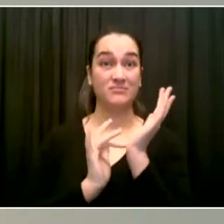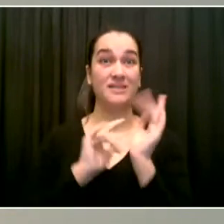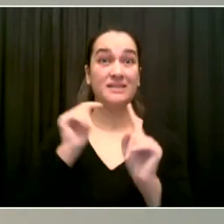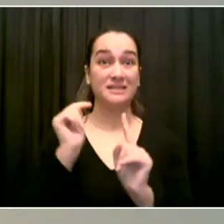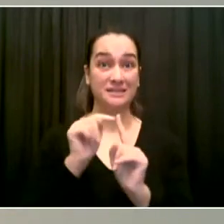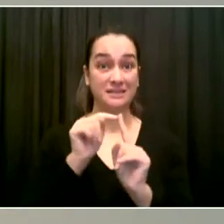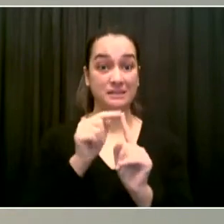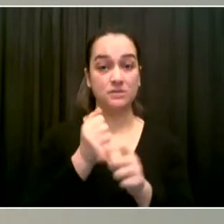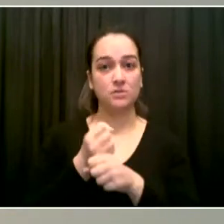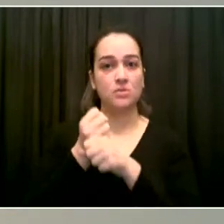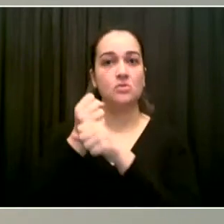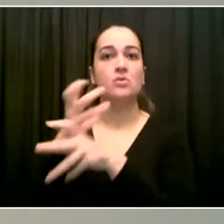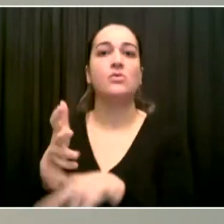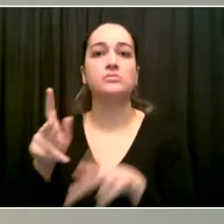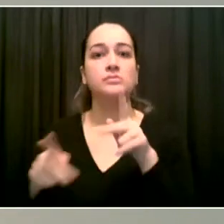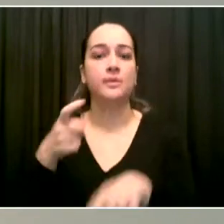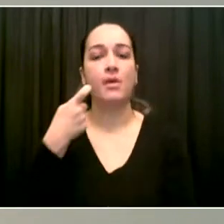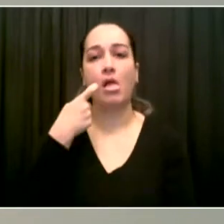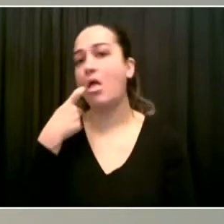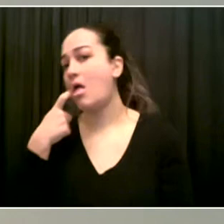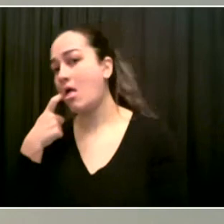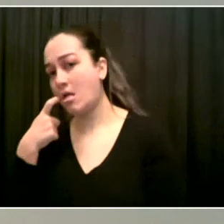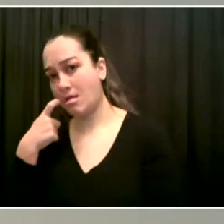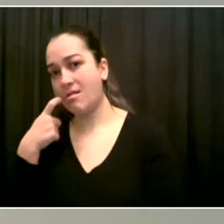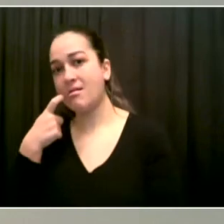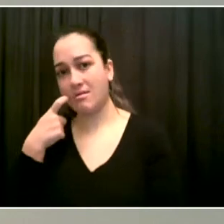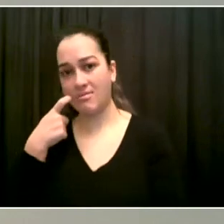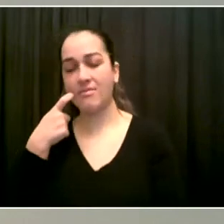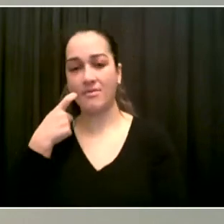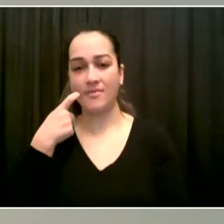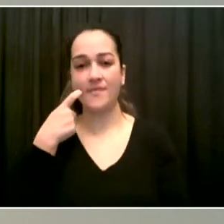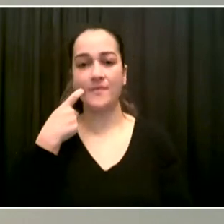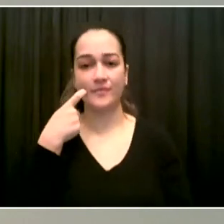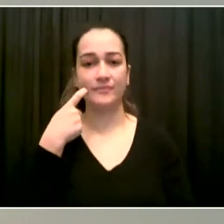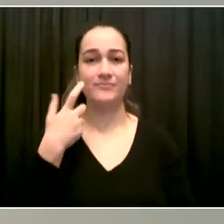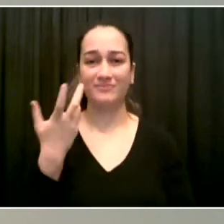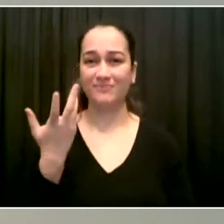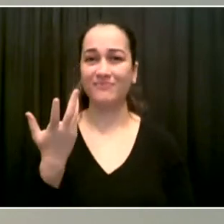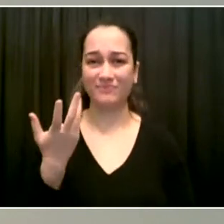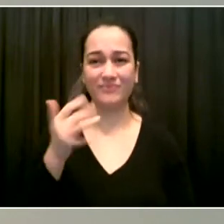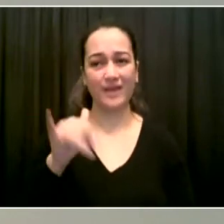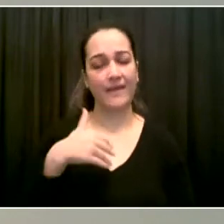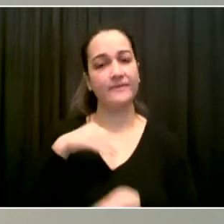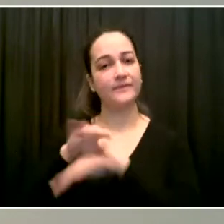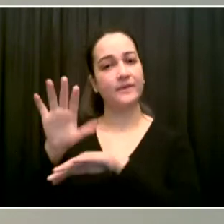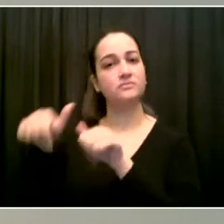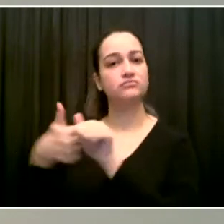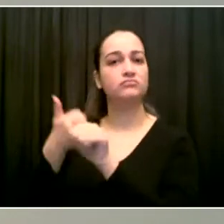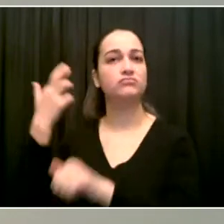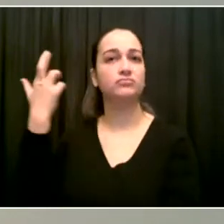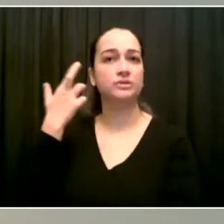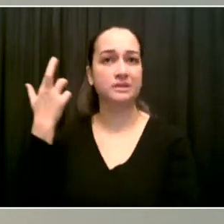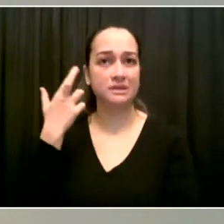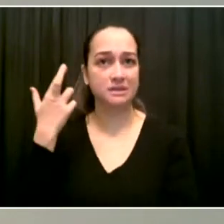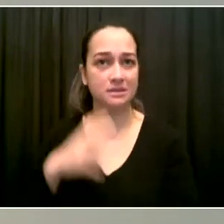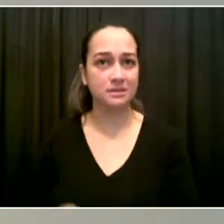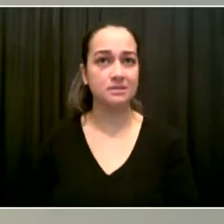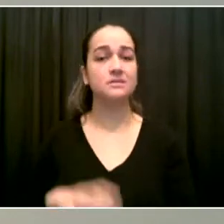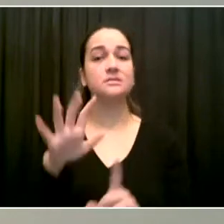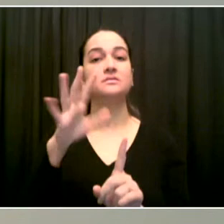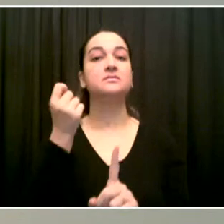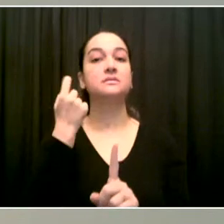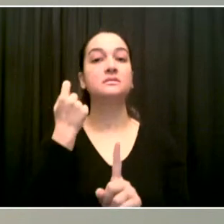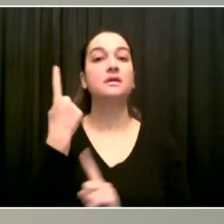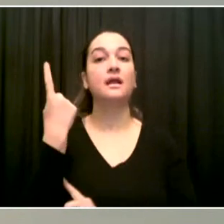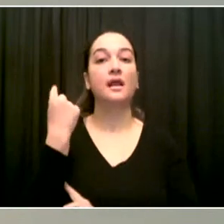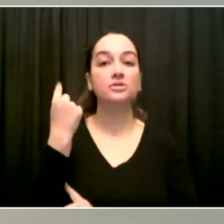OVERDOSE THAT